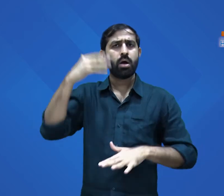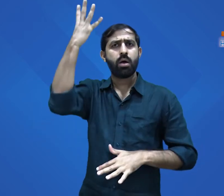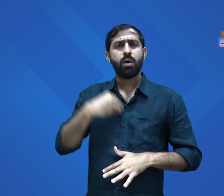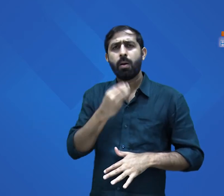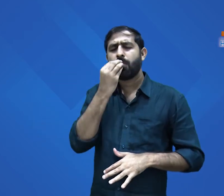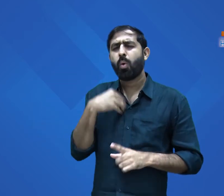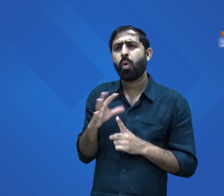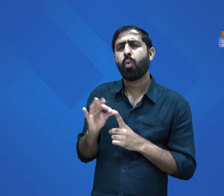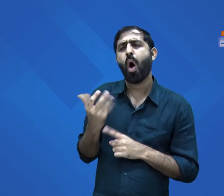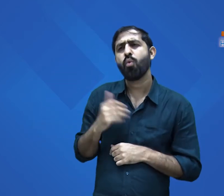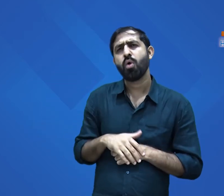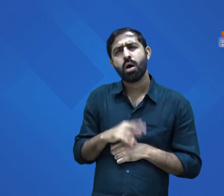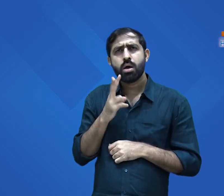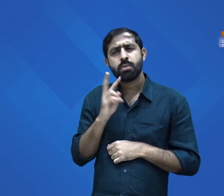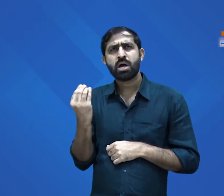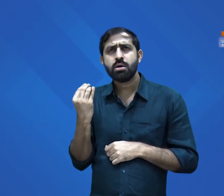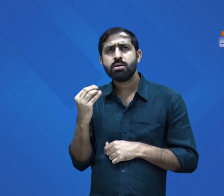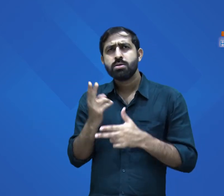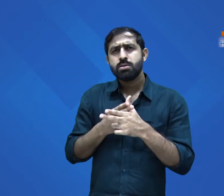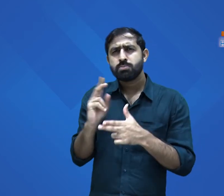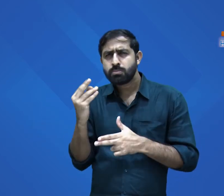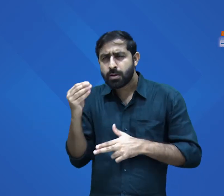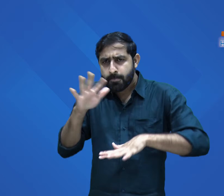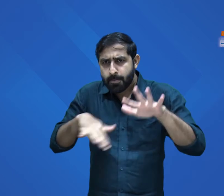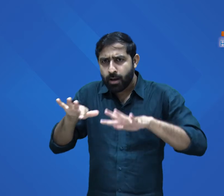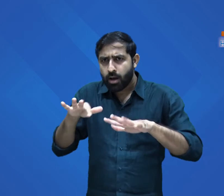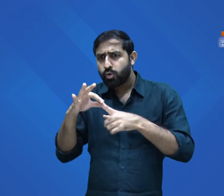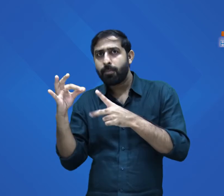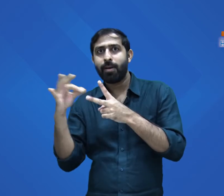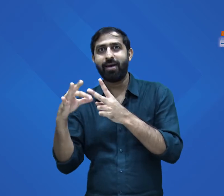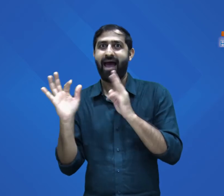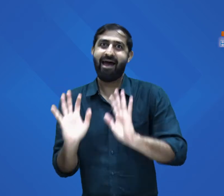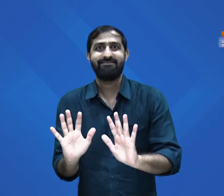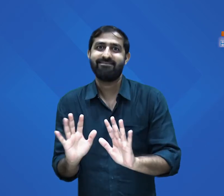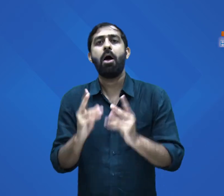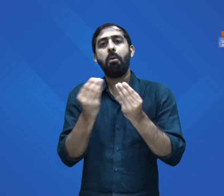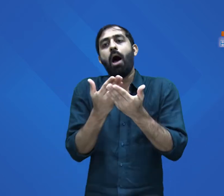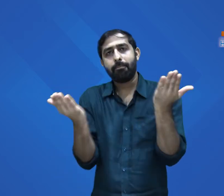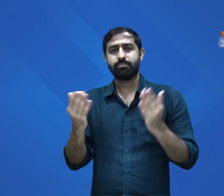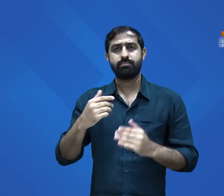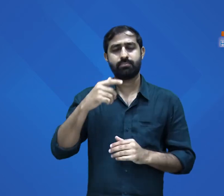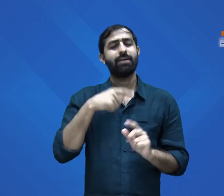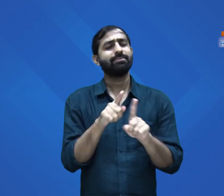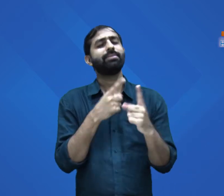Simultaneously other thoughts also process in my mind, like what should I cook for dinner? Similarly when we talk